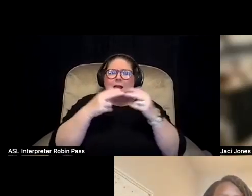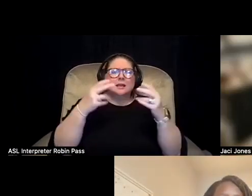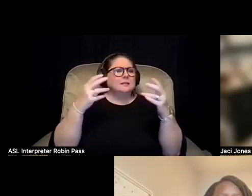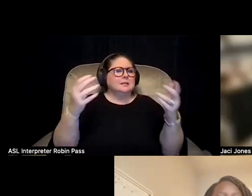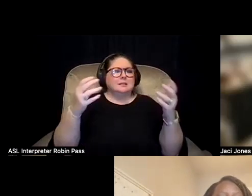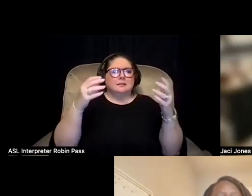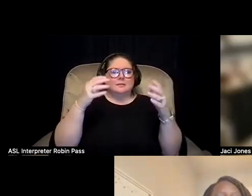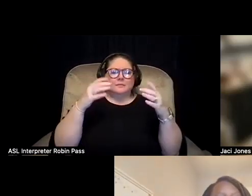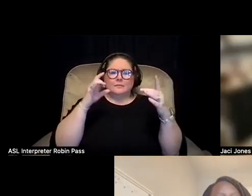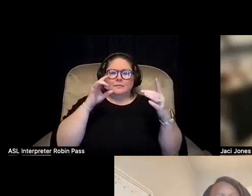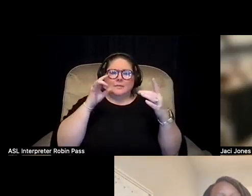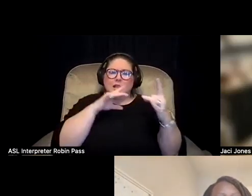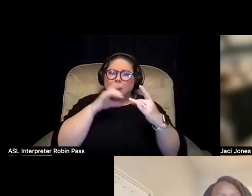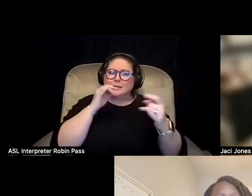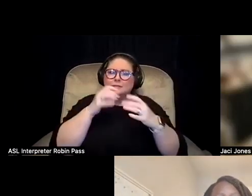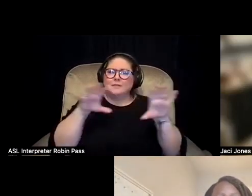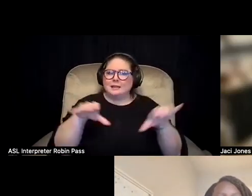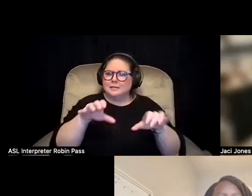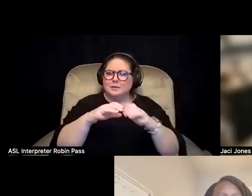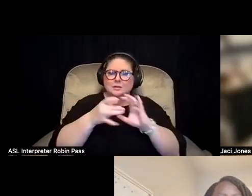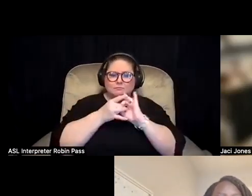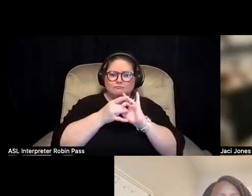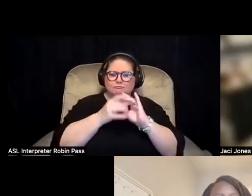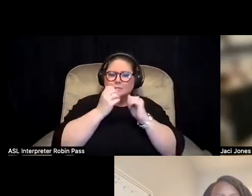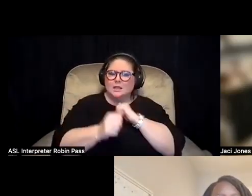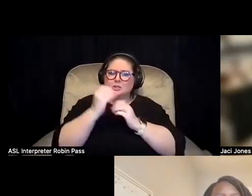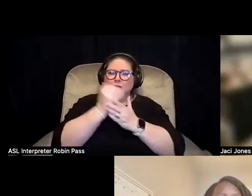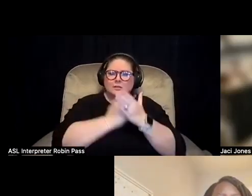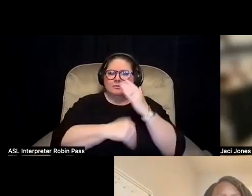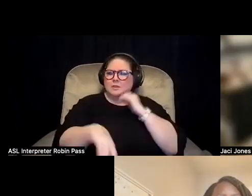go with each of the lessons and you can just kind of choose what works for you